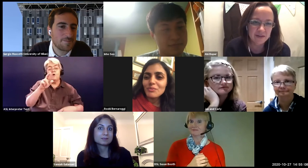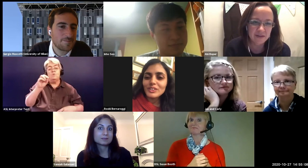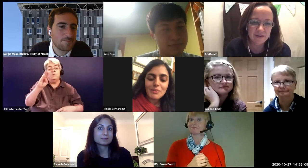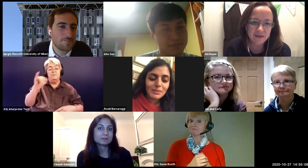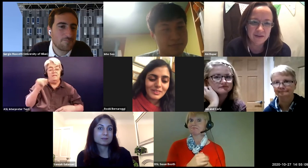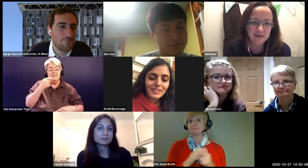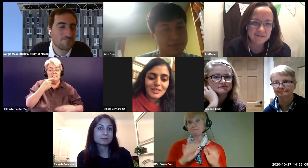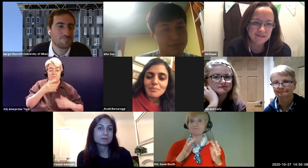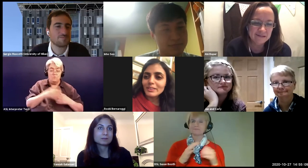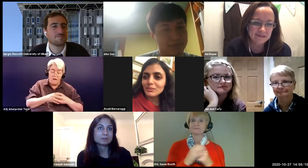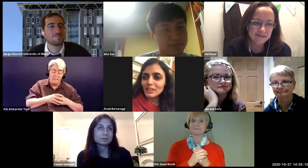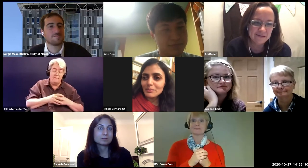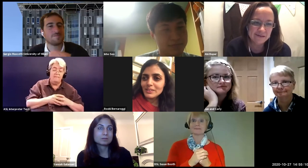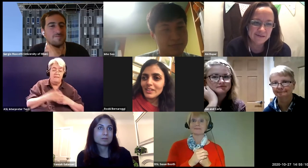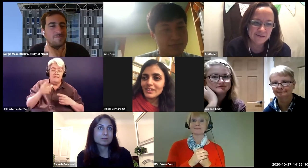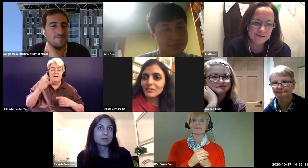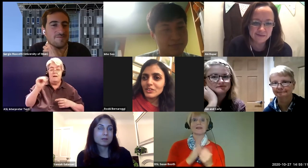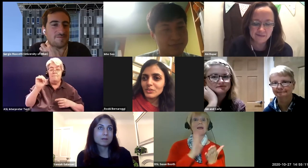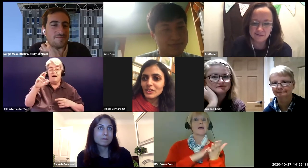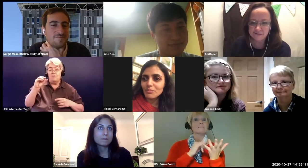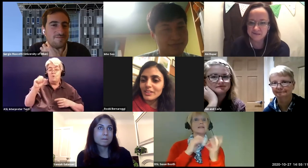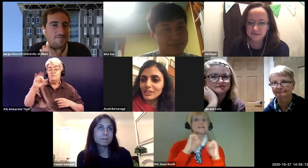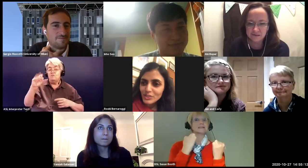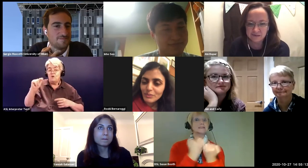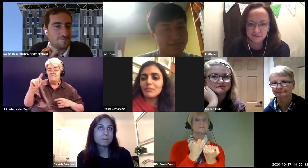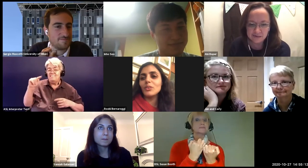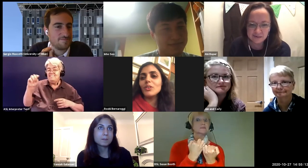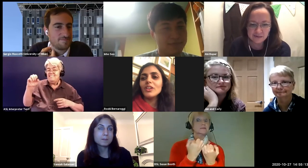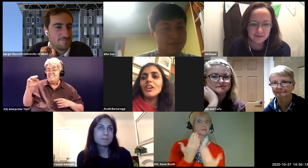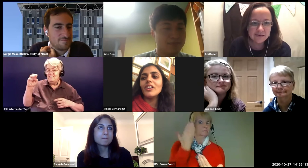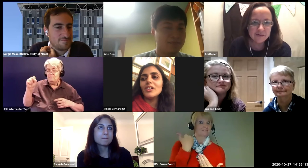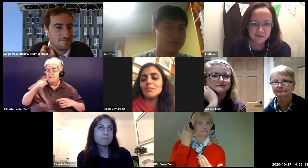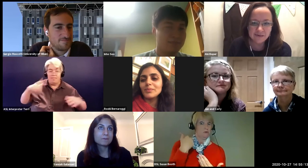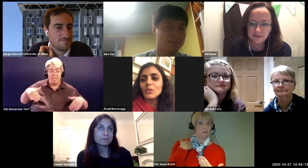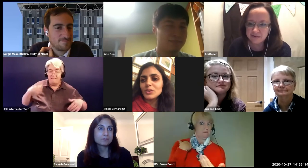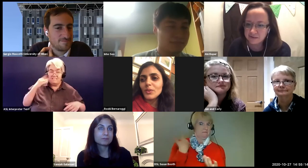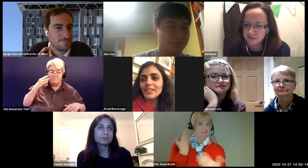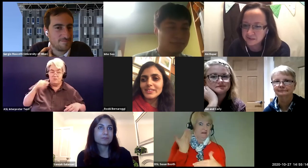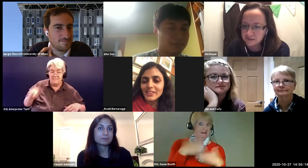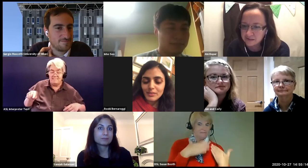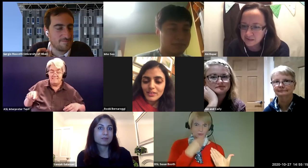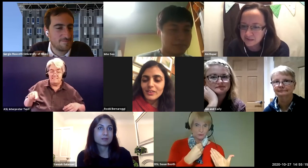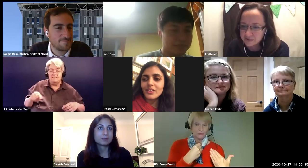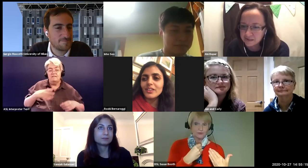for example Microsoft teams I never use it uh used it before um also as I said earlier